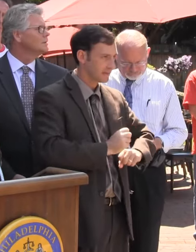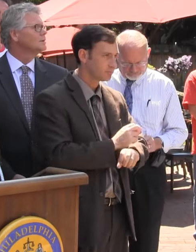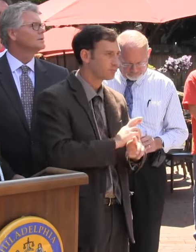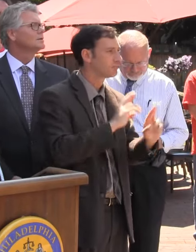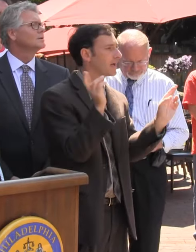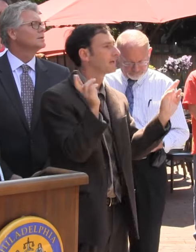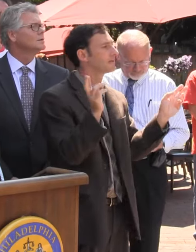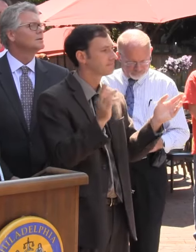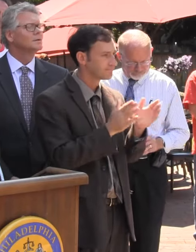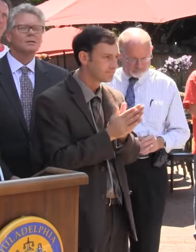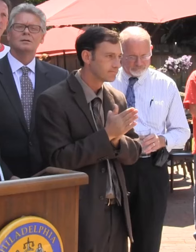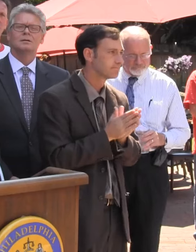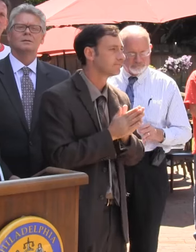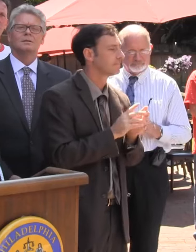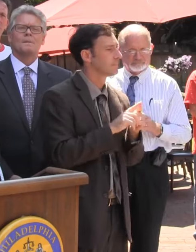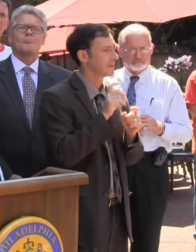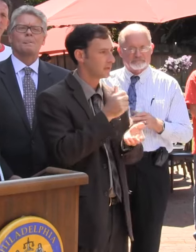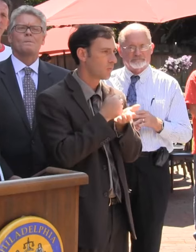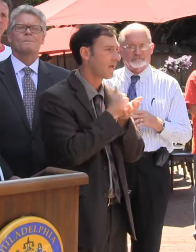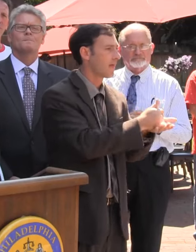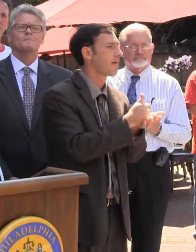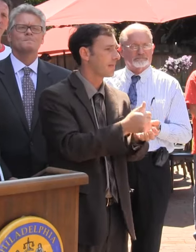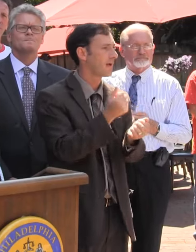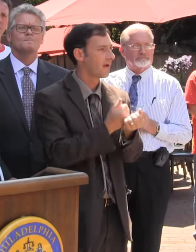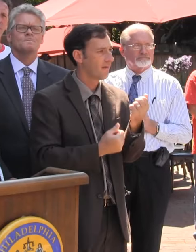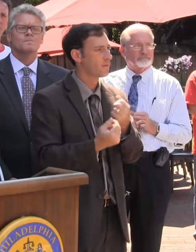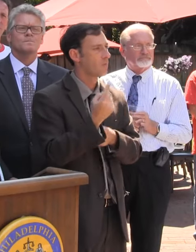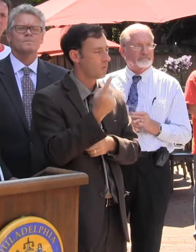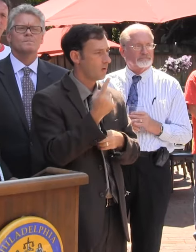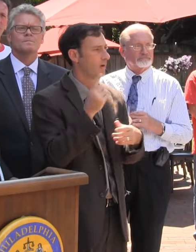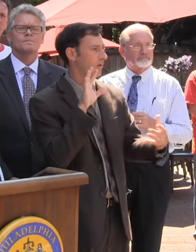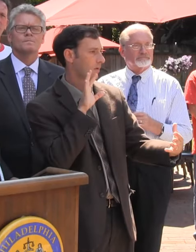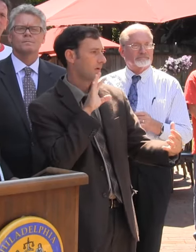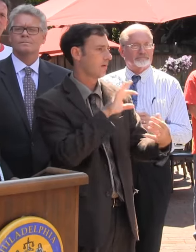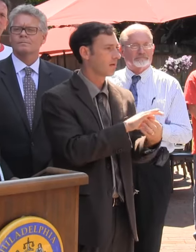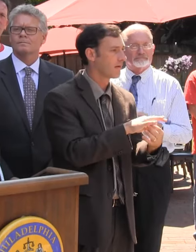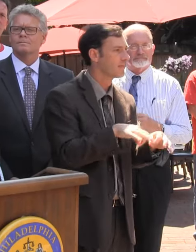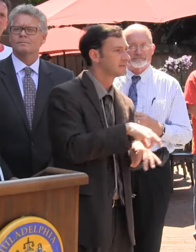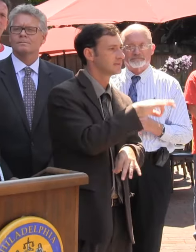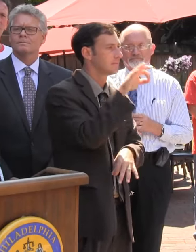getting ready, but we also need to help everyone connect with that spirit for this upcoming